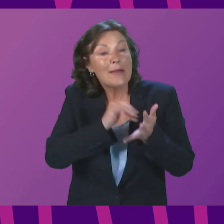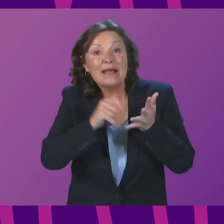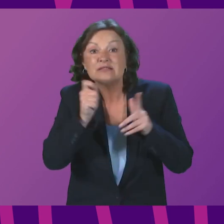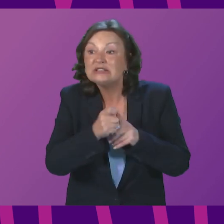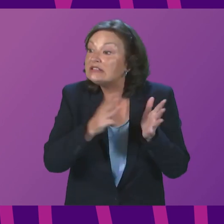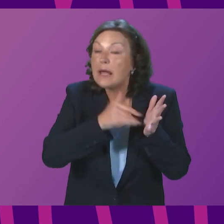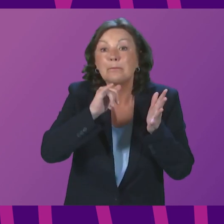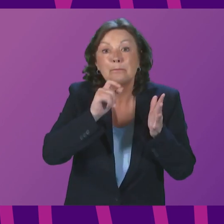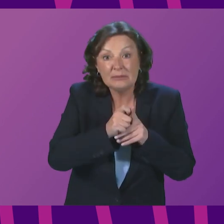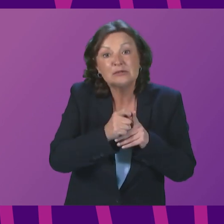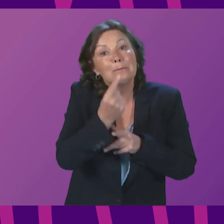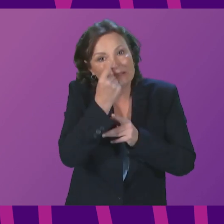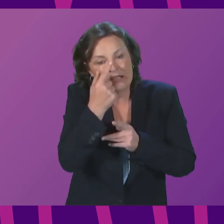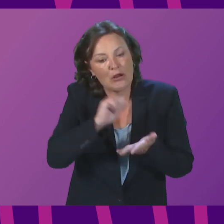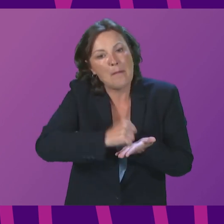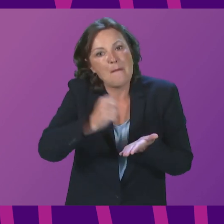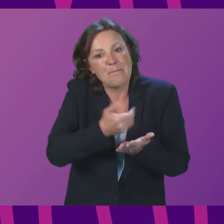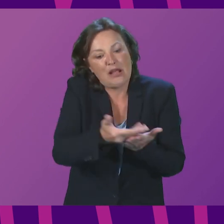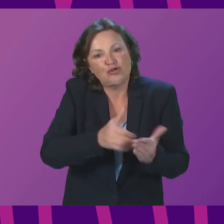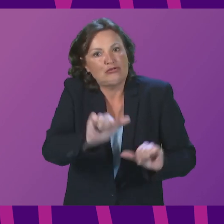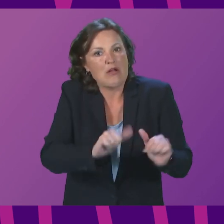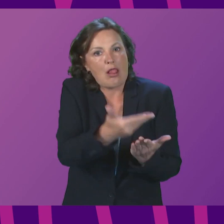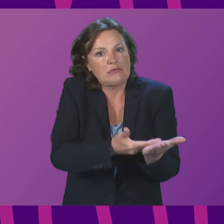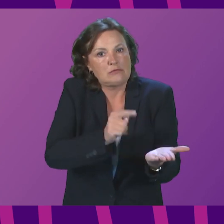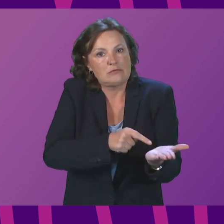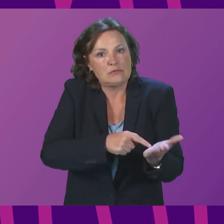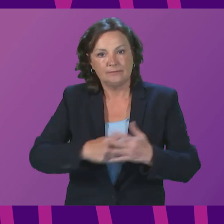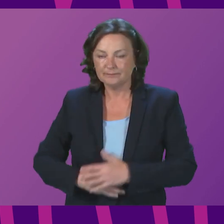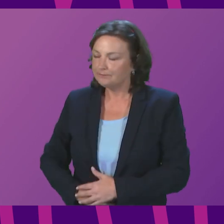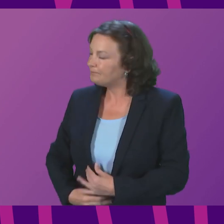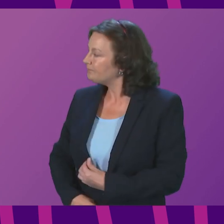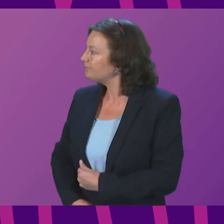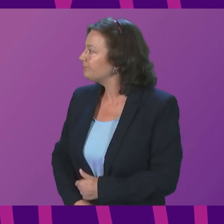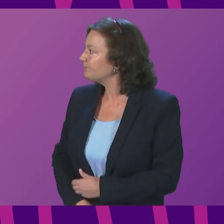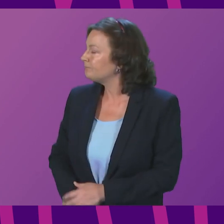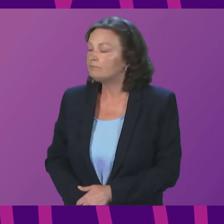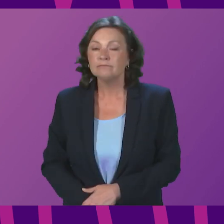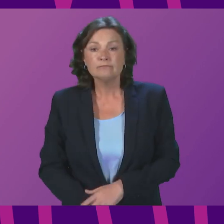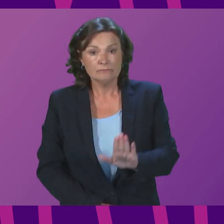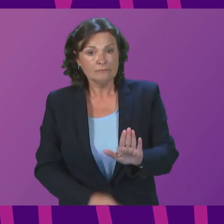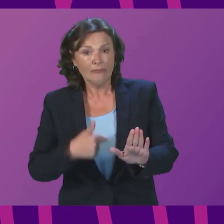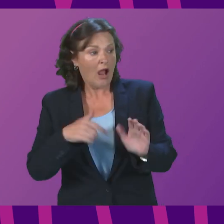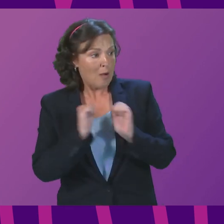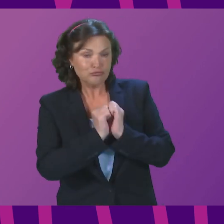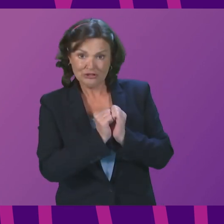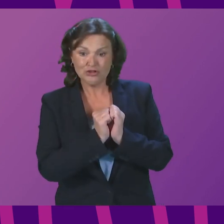I welcome that response from the First Minister, but it is convenient that the response talks about future investigations and not previous ones.